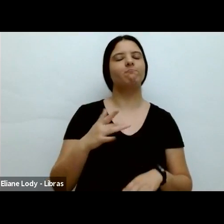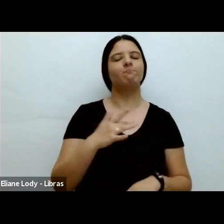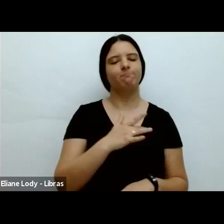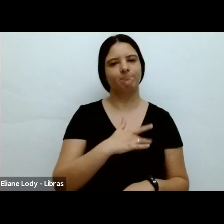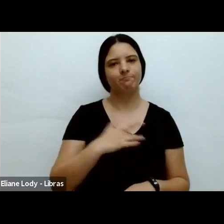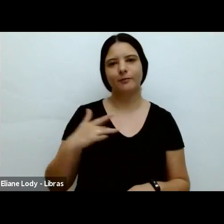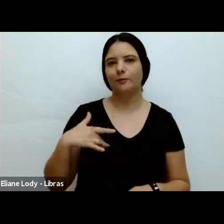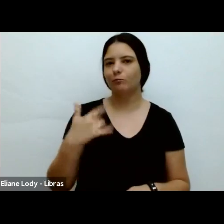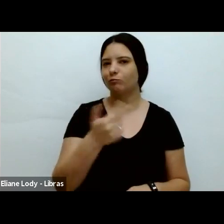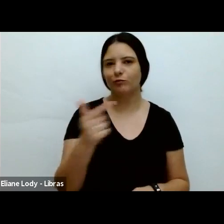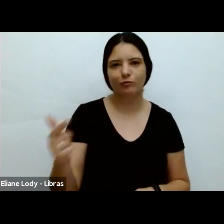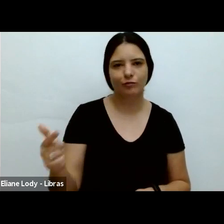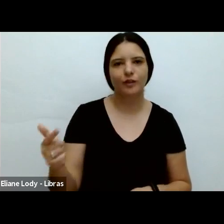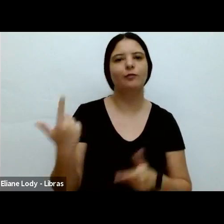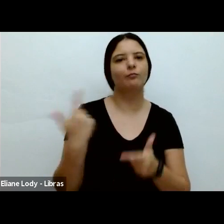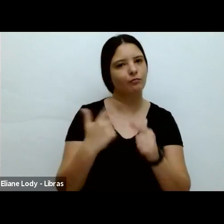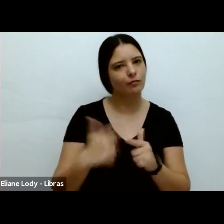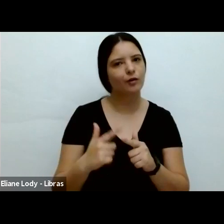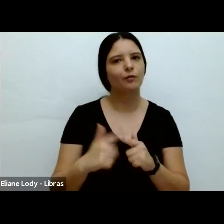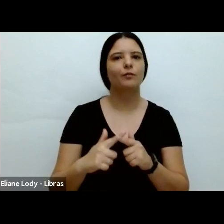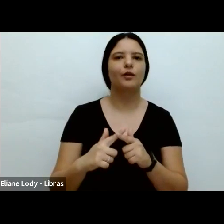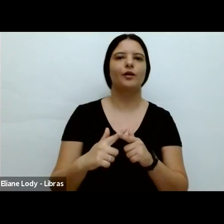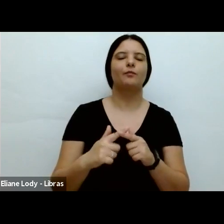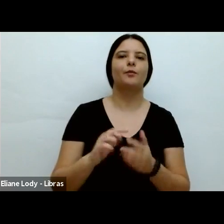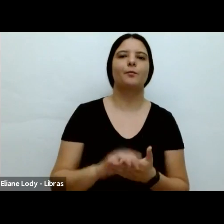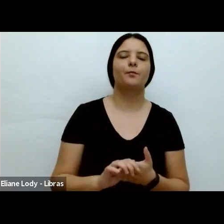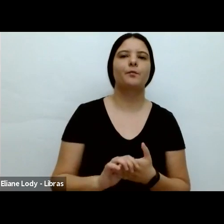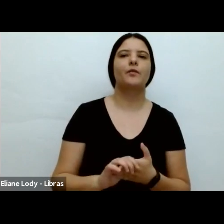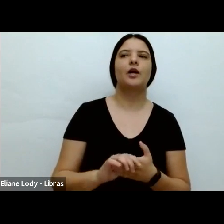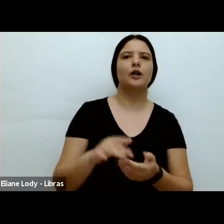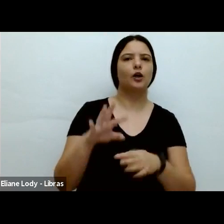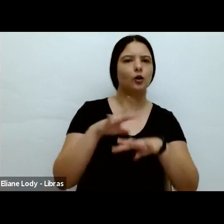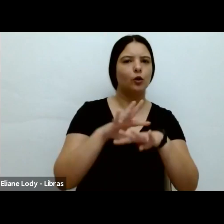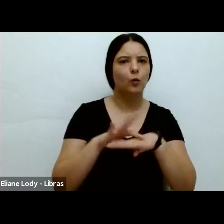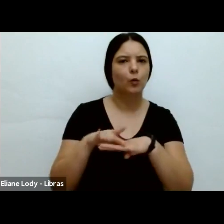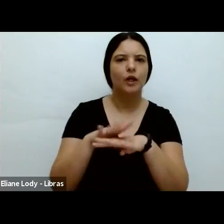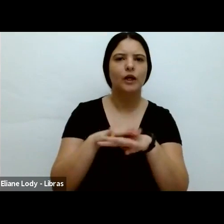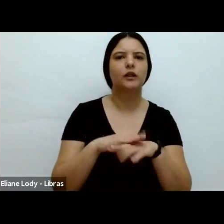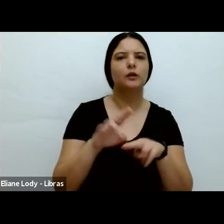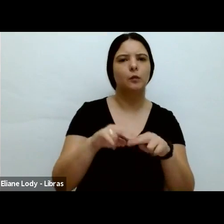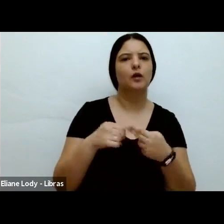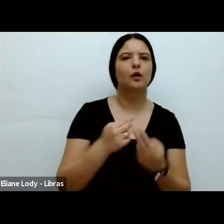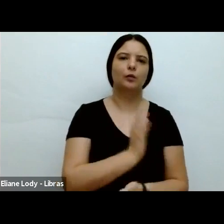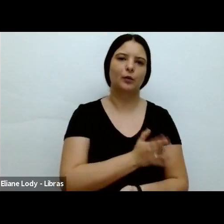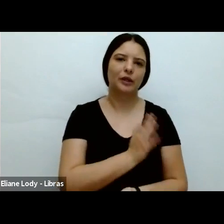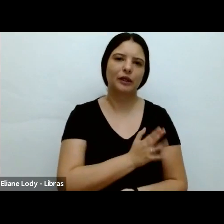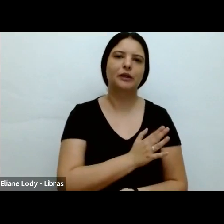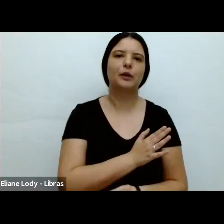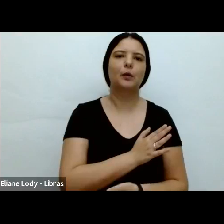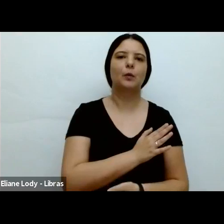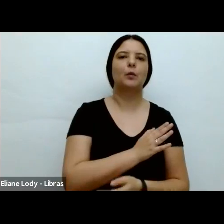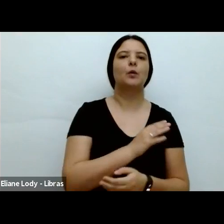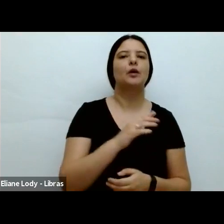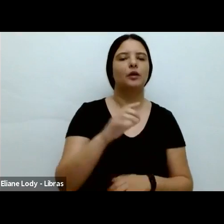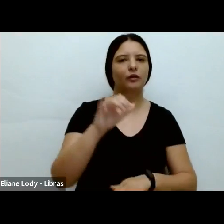coronary disease is called disease is caused by the high. quality cholesterol level in the level in the blood. People that I don't